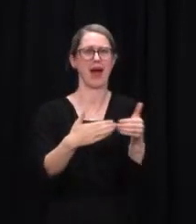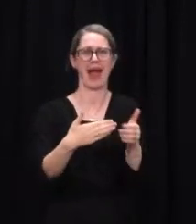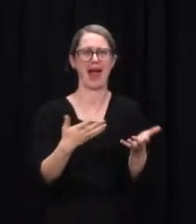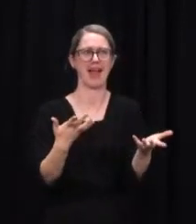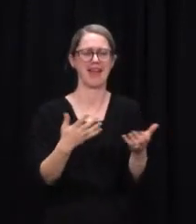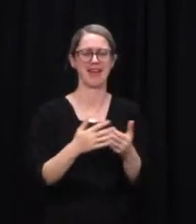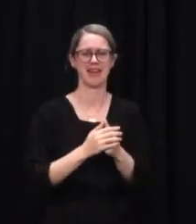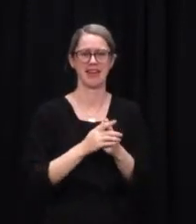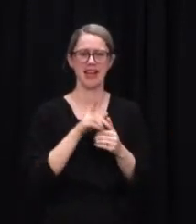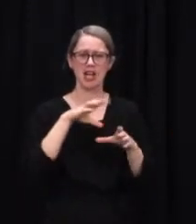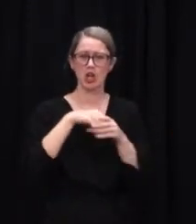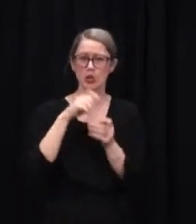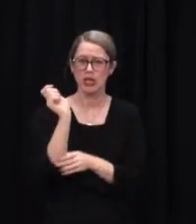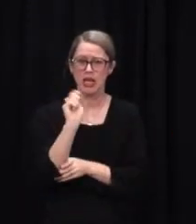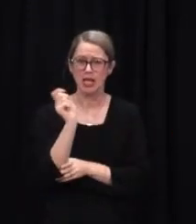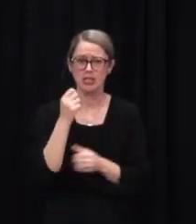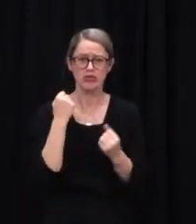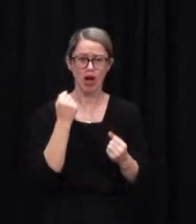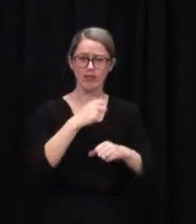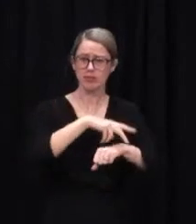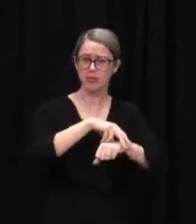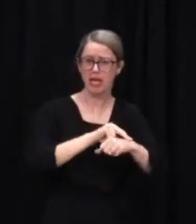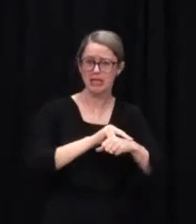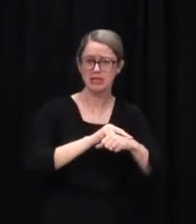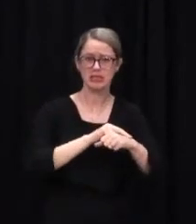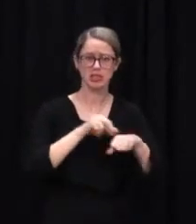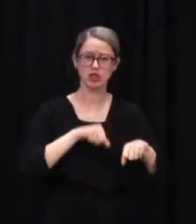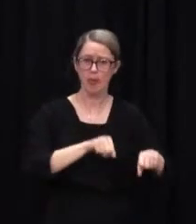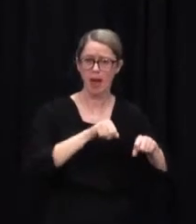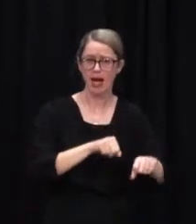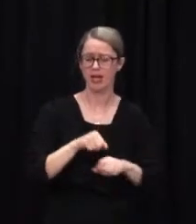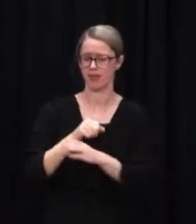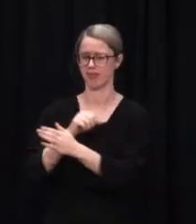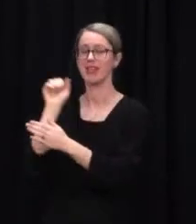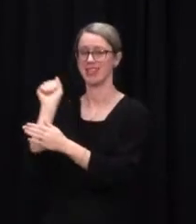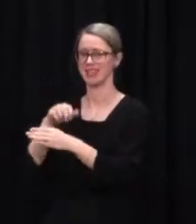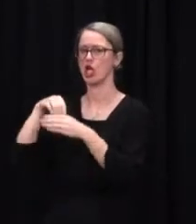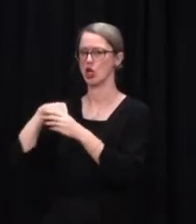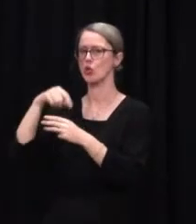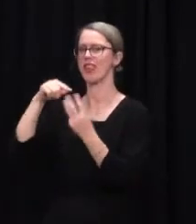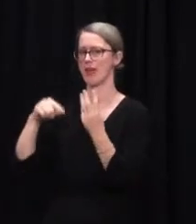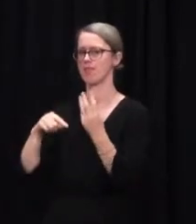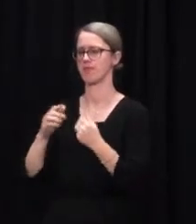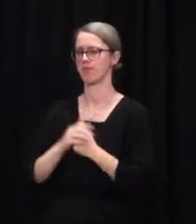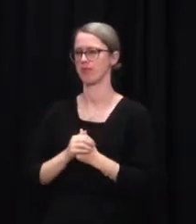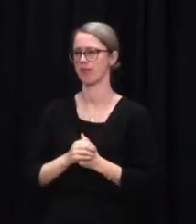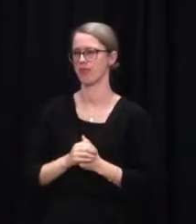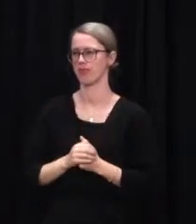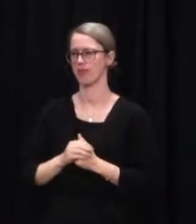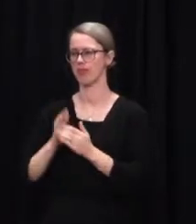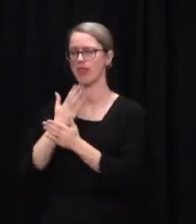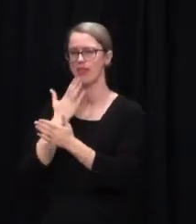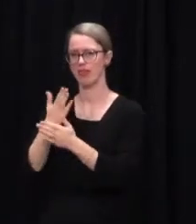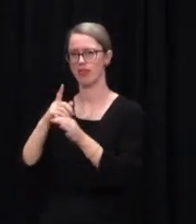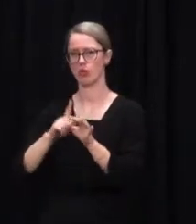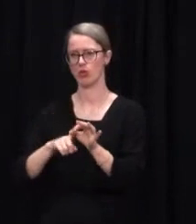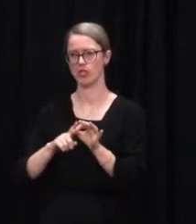at the start in because in two weeks they will be part of the general vaccine rollout and is